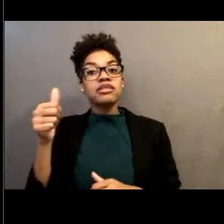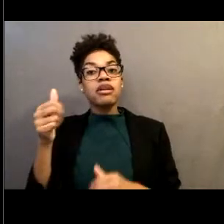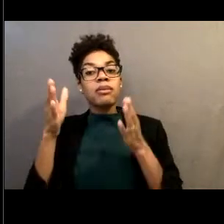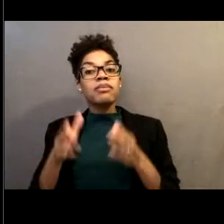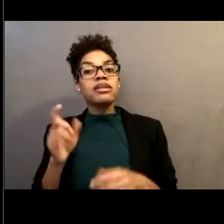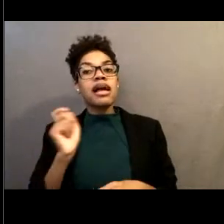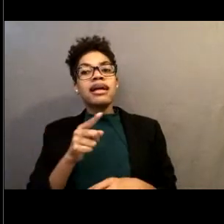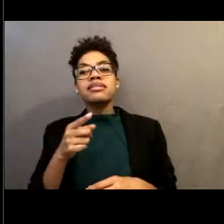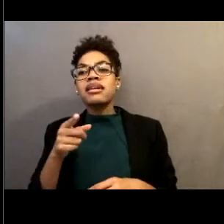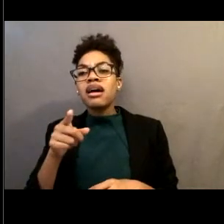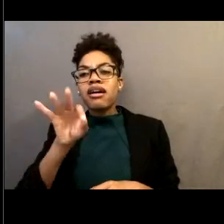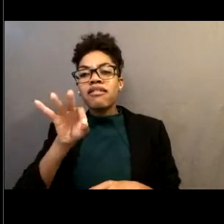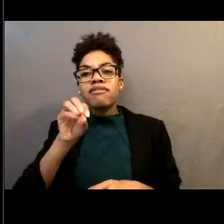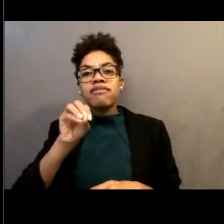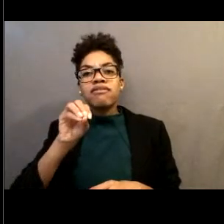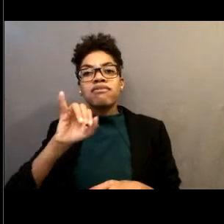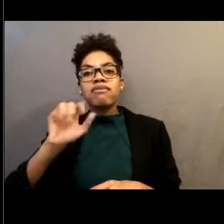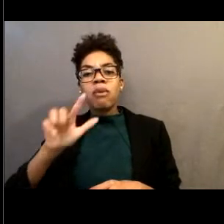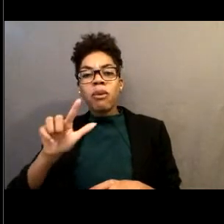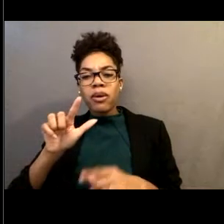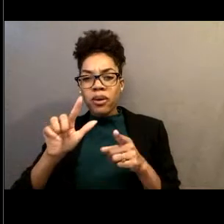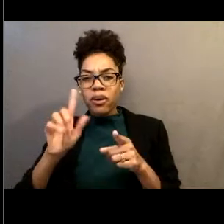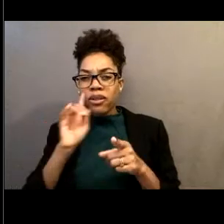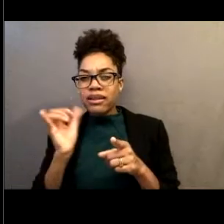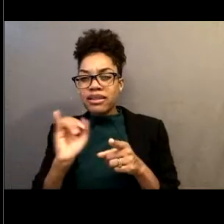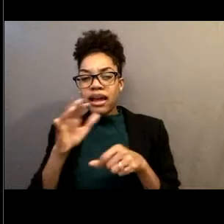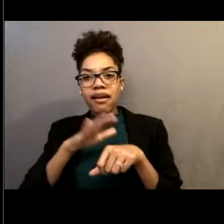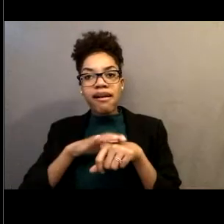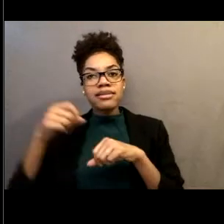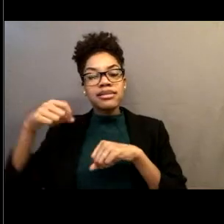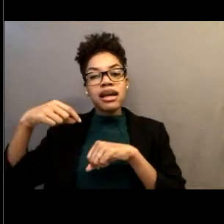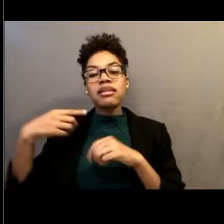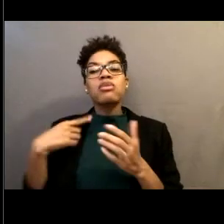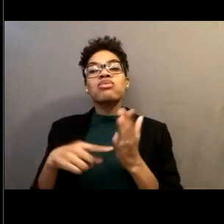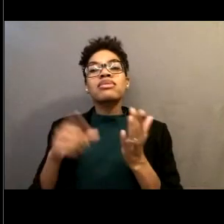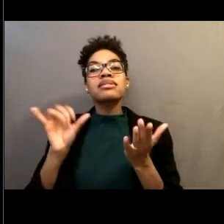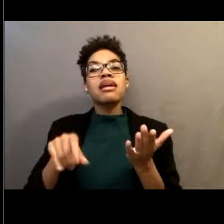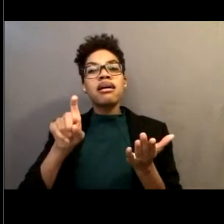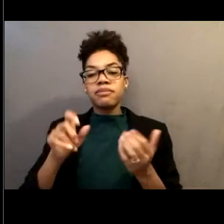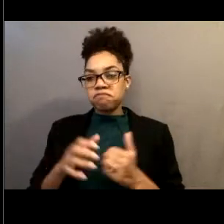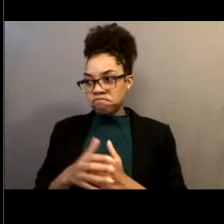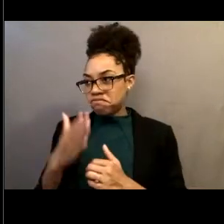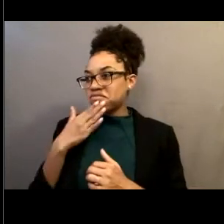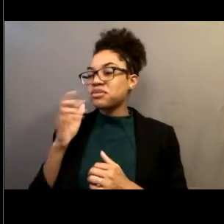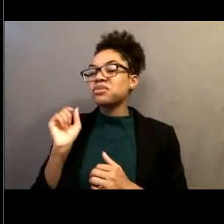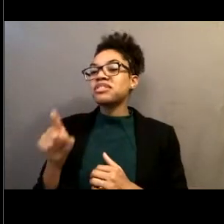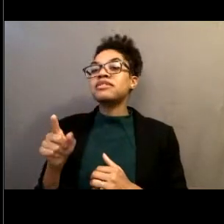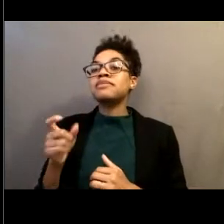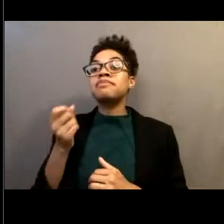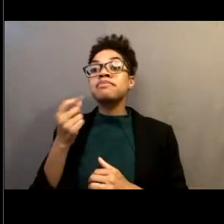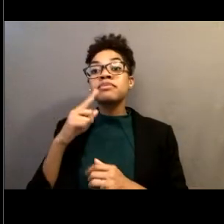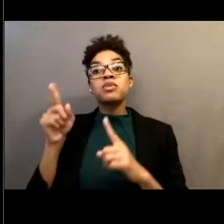on all the satellites and the instruments? Also a very good question is that when we get on orbit, it's a very,